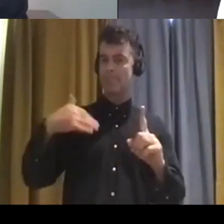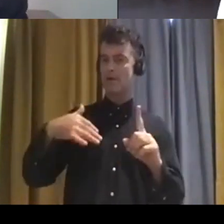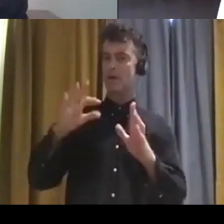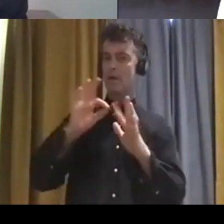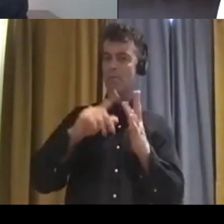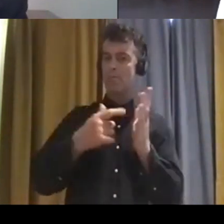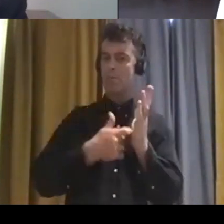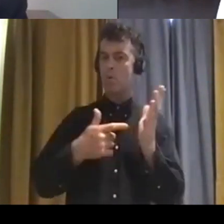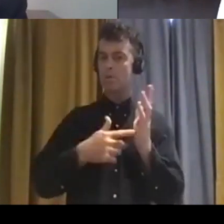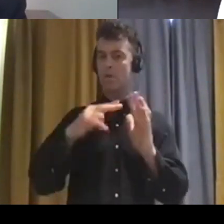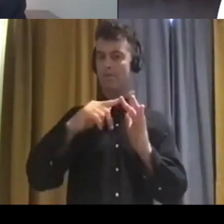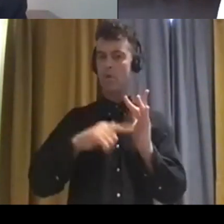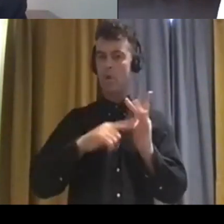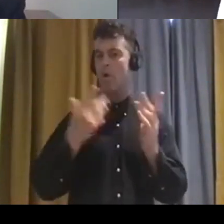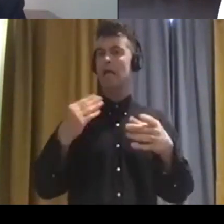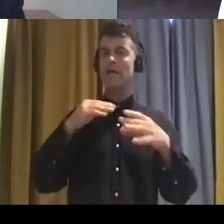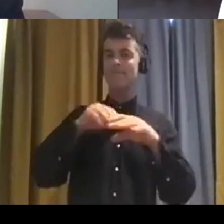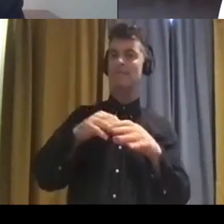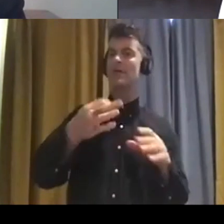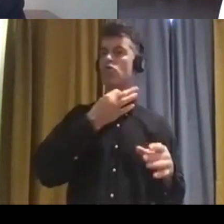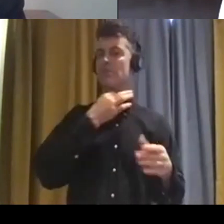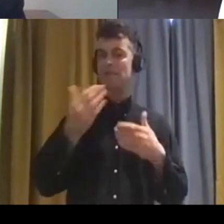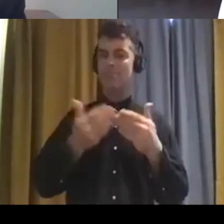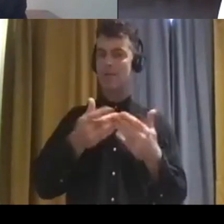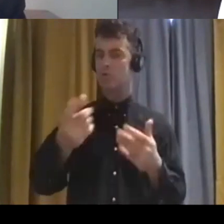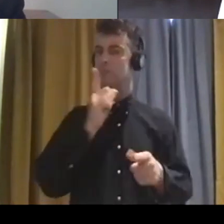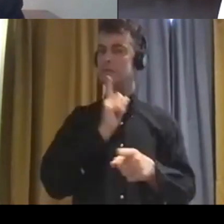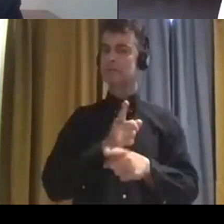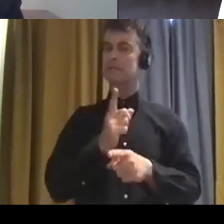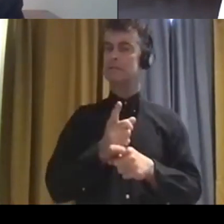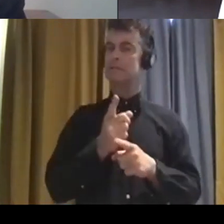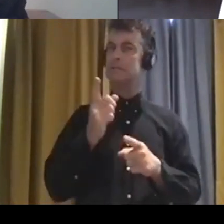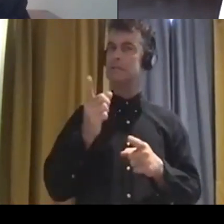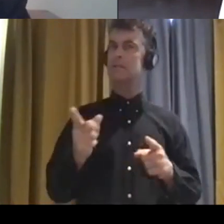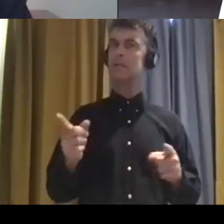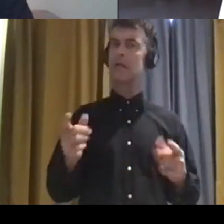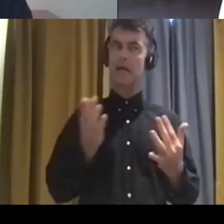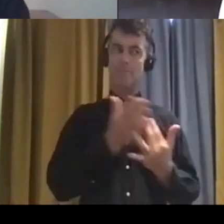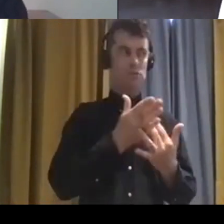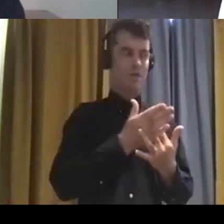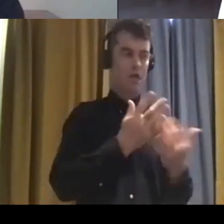risk management. You've said that there is a disconnect between opportunity and market